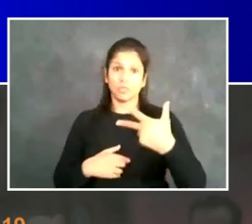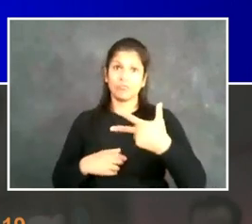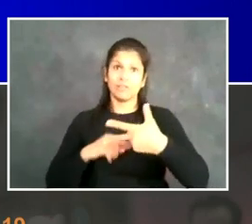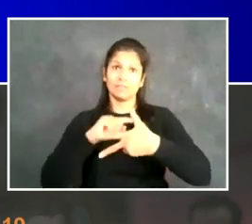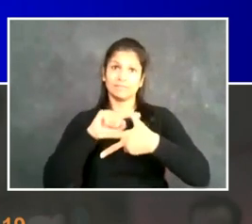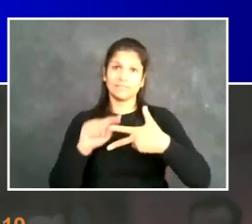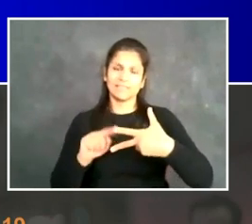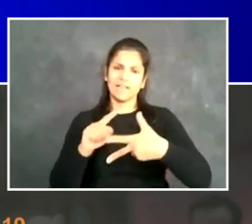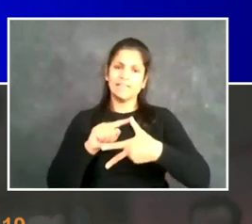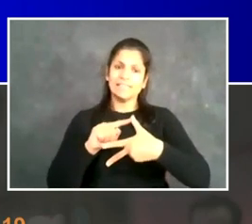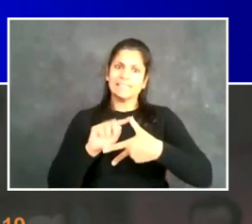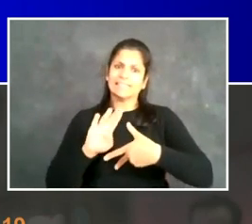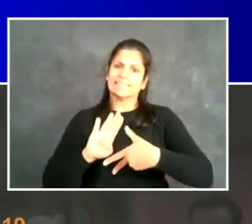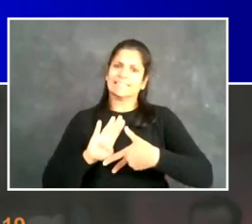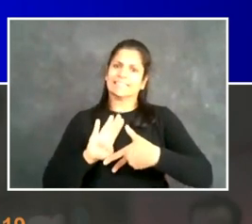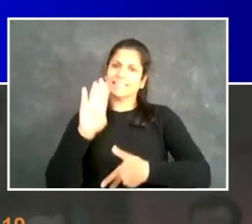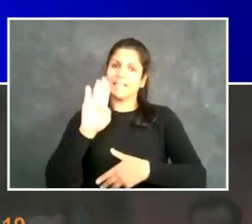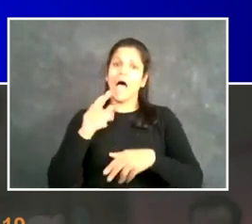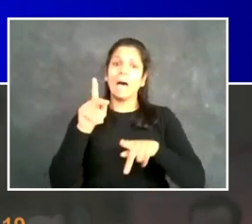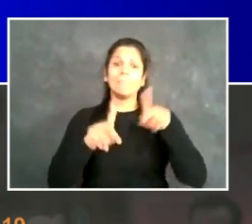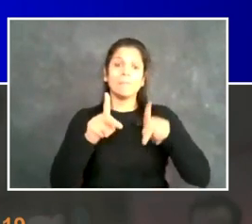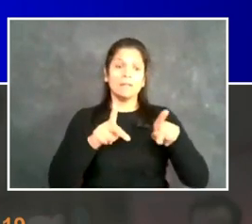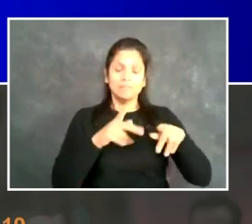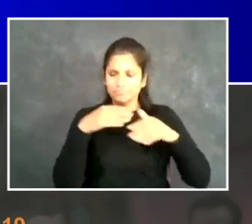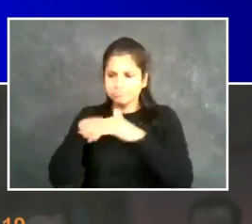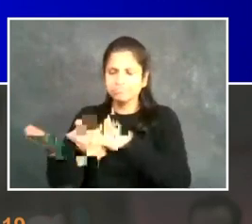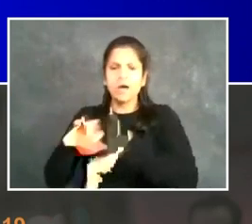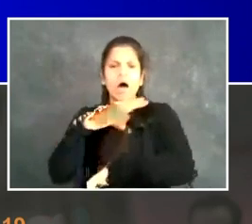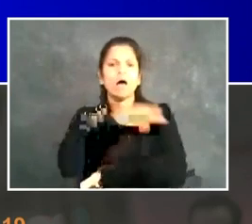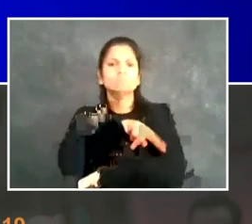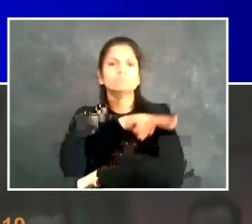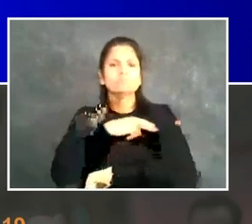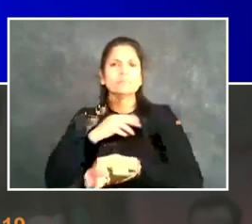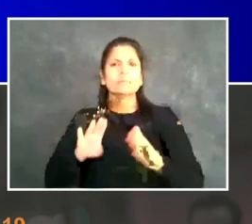SO, THE FIRST INDICATOR IS UP.